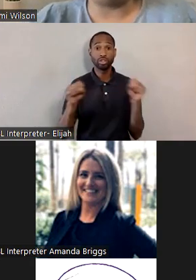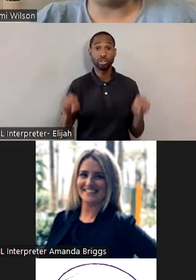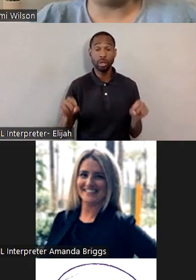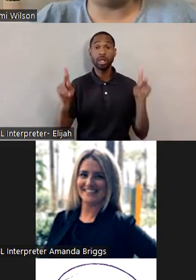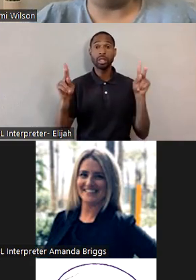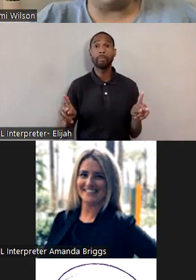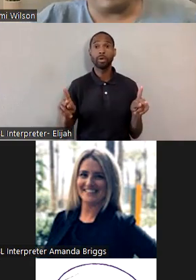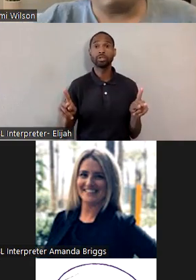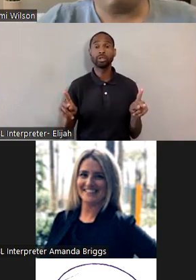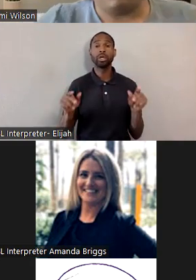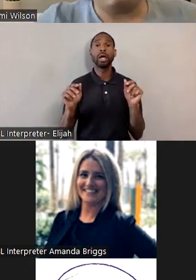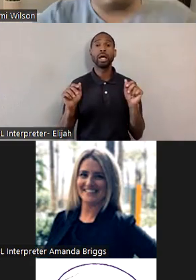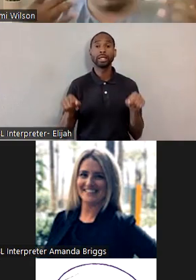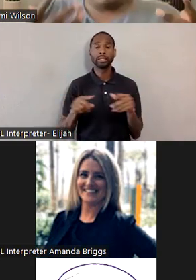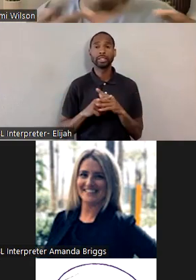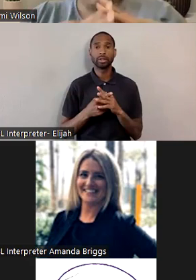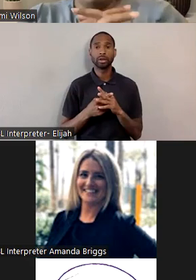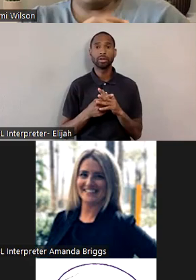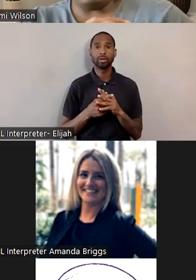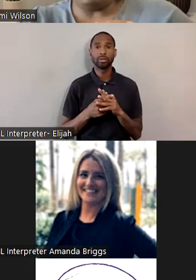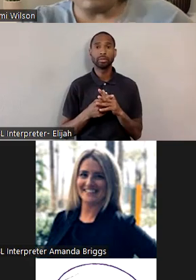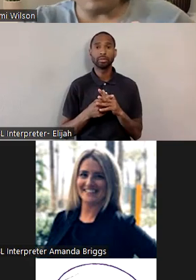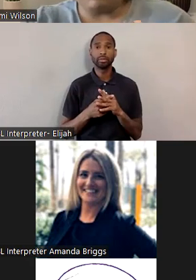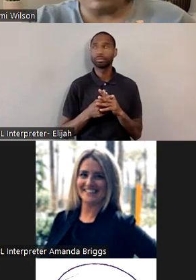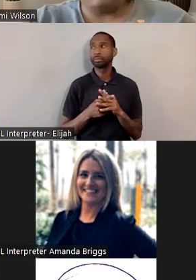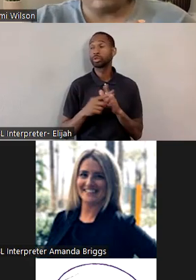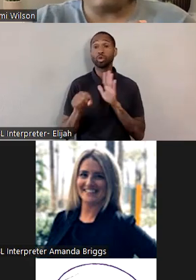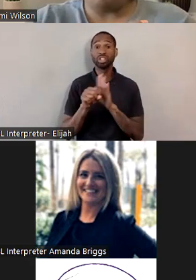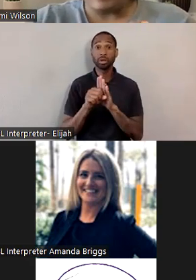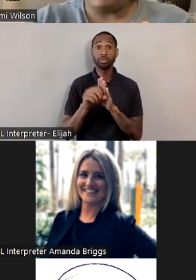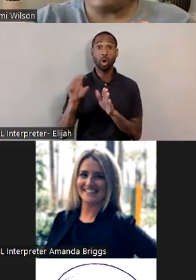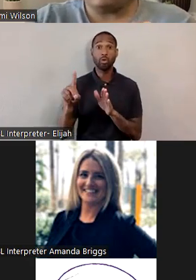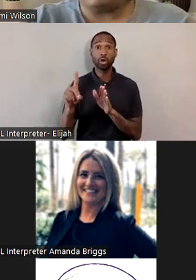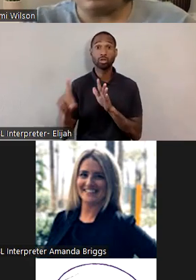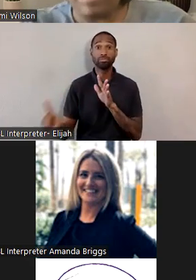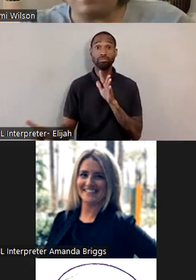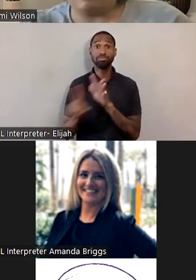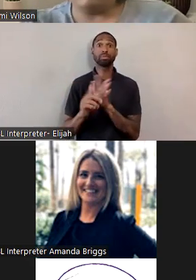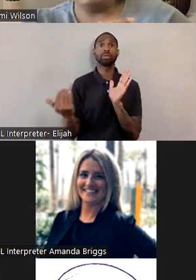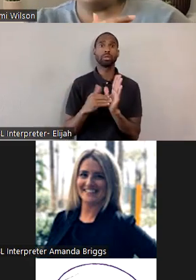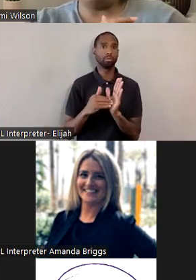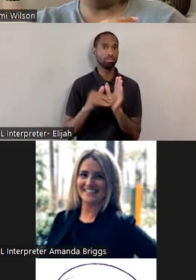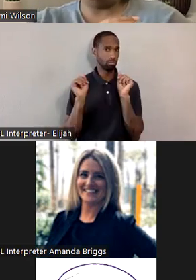they can, those symptoms of overdose can come back depending on how much